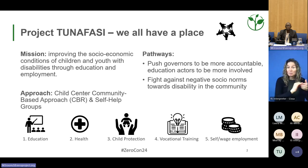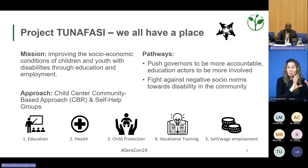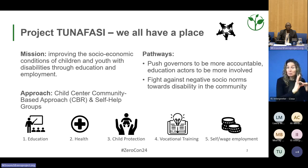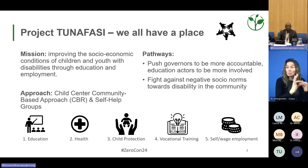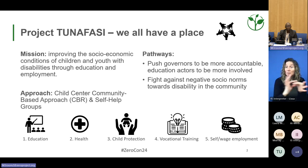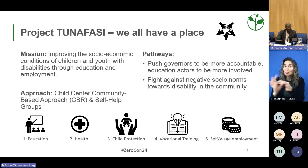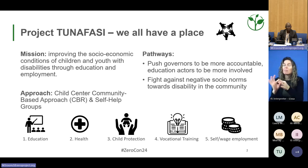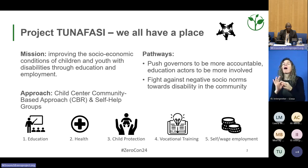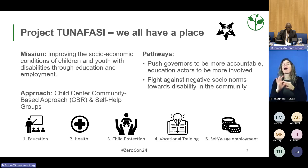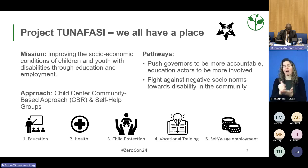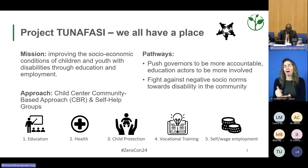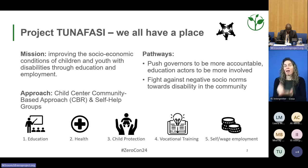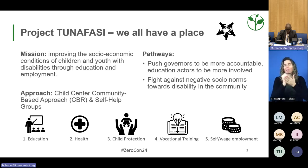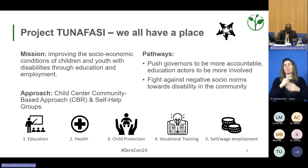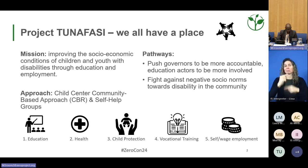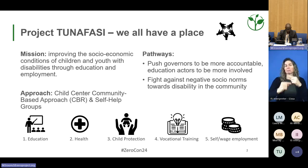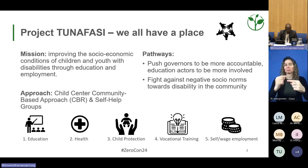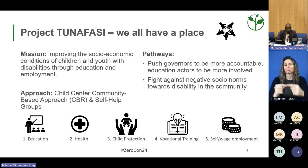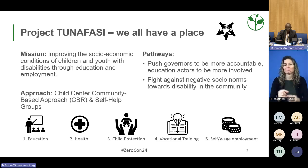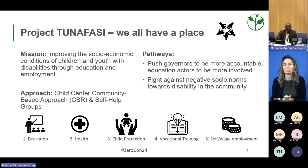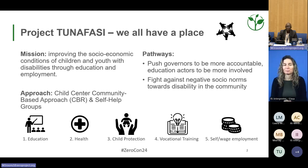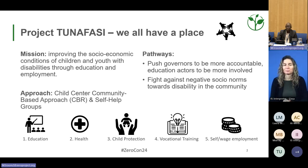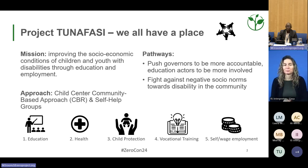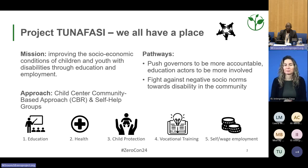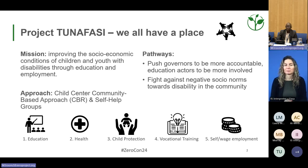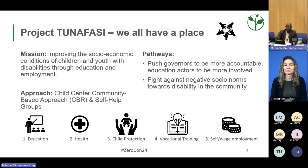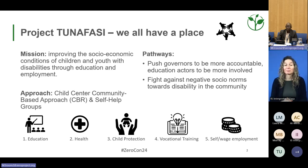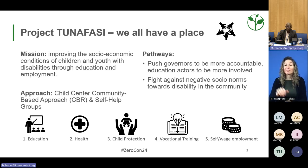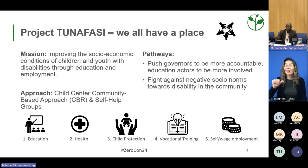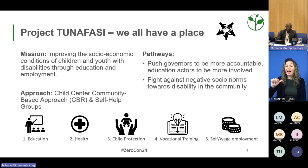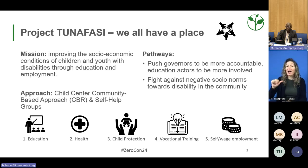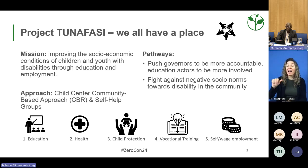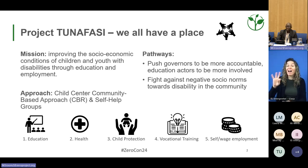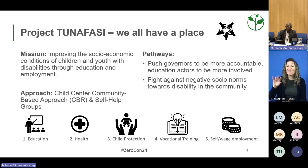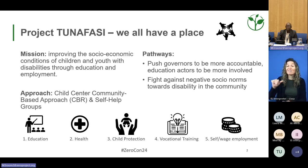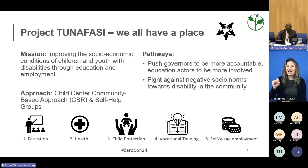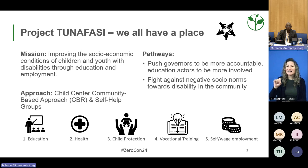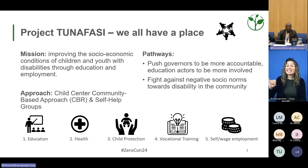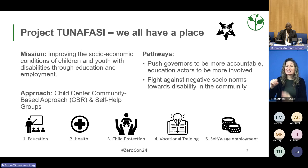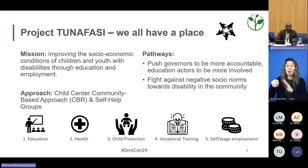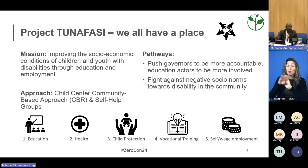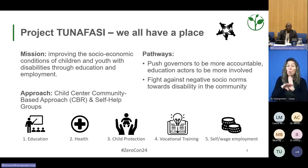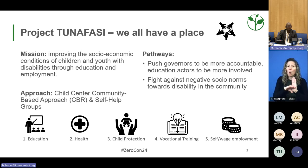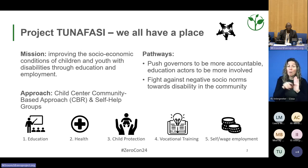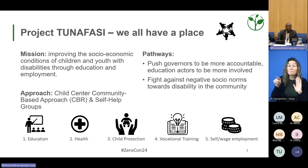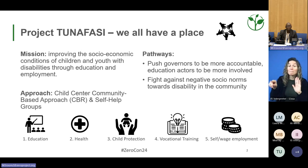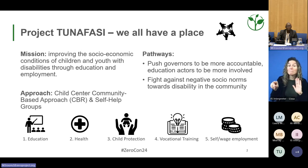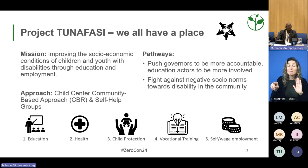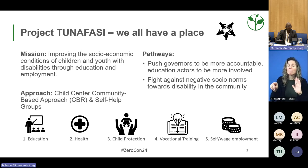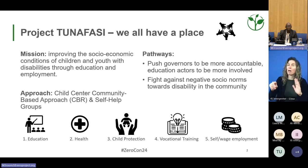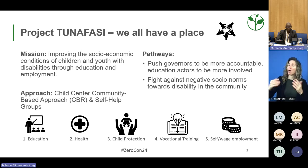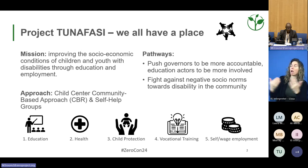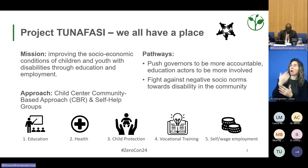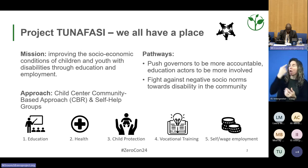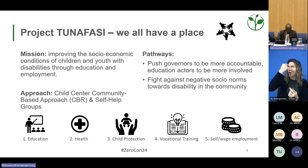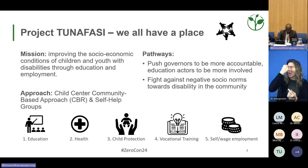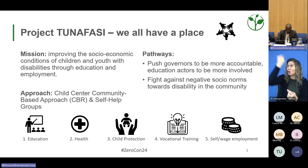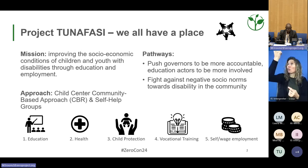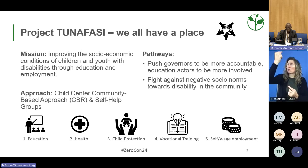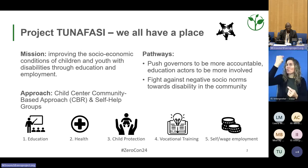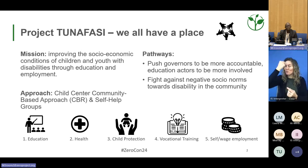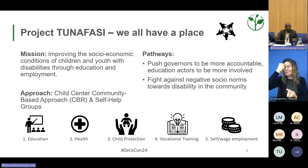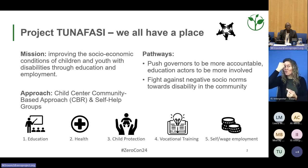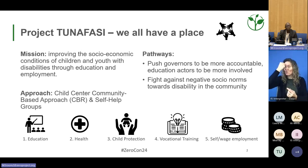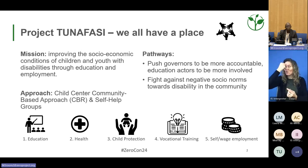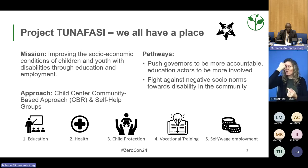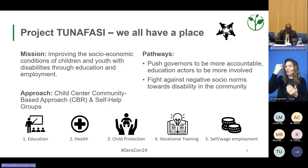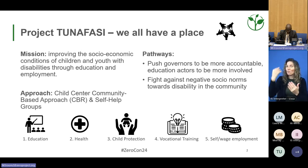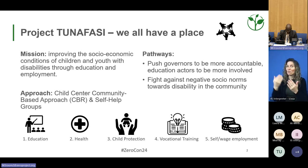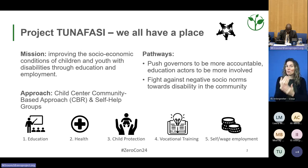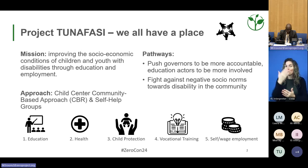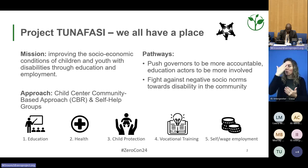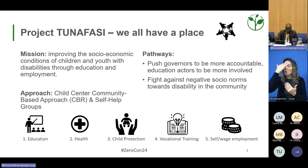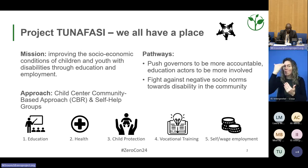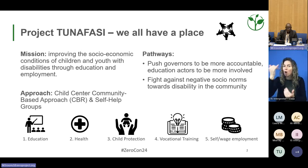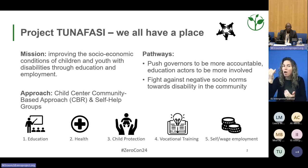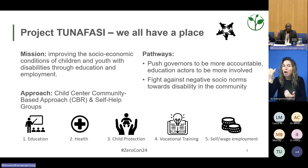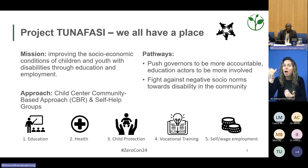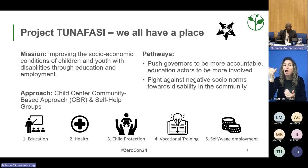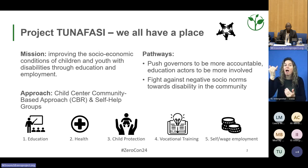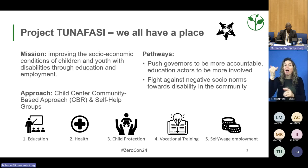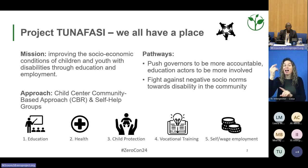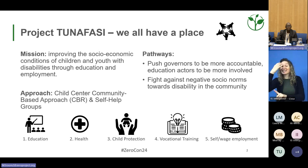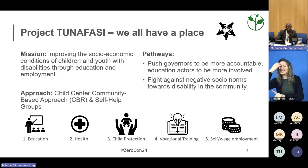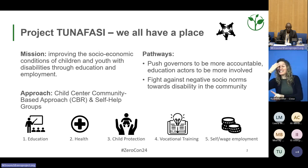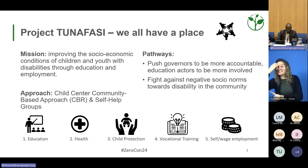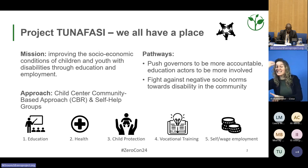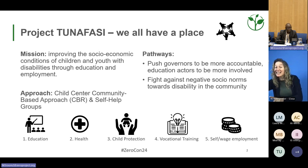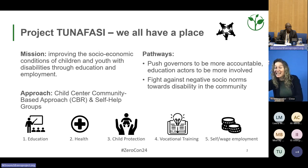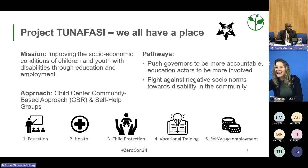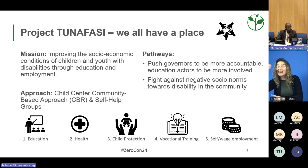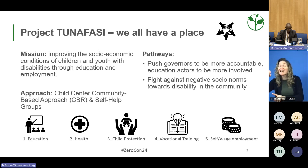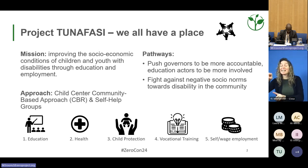aspects of engagement, integrating the program within states policies and community policies,